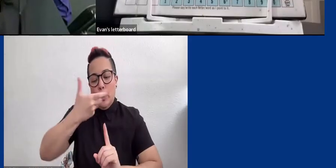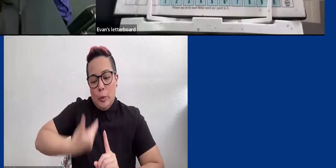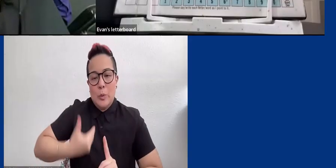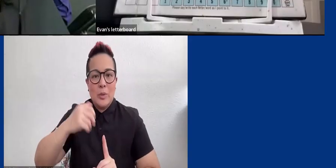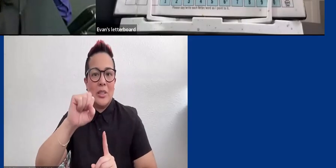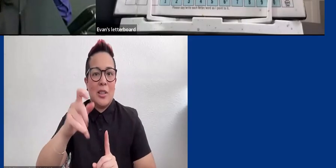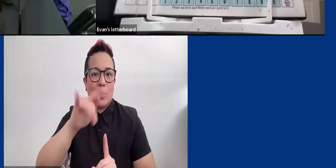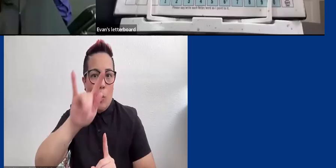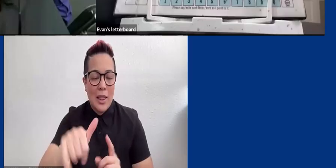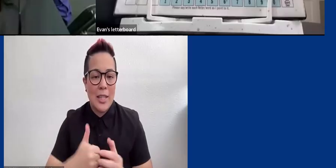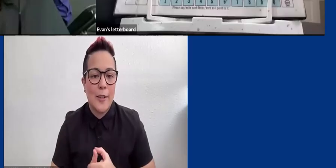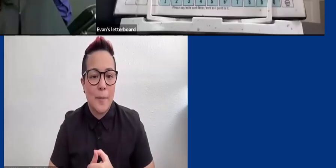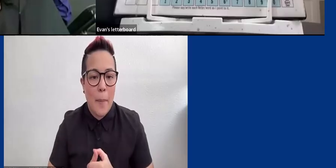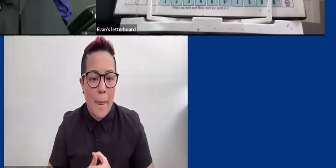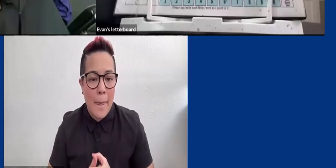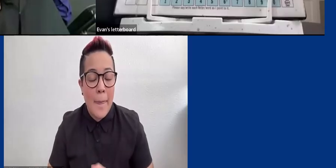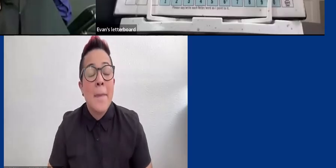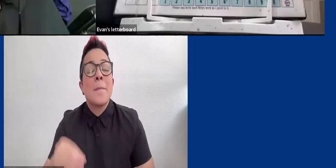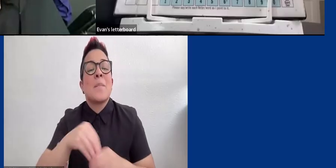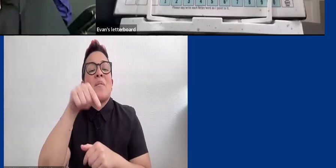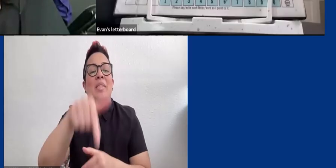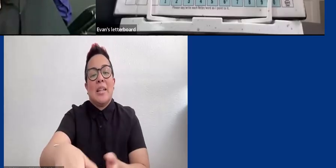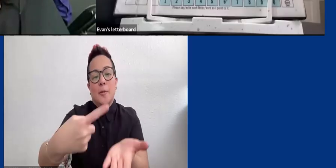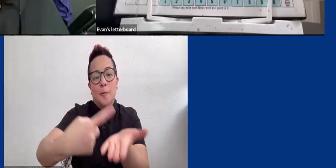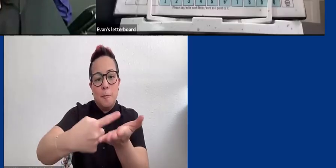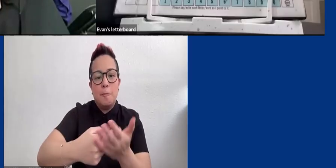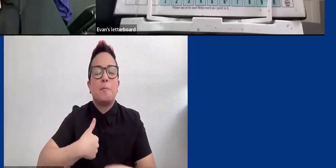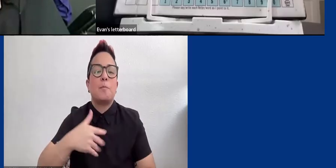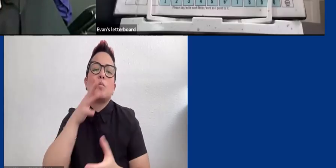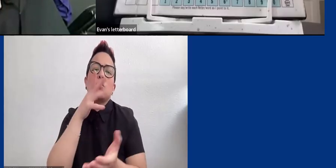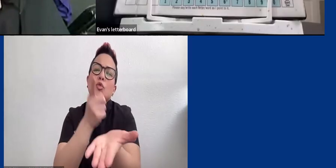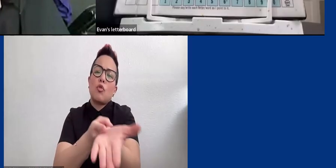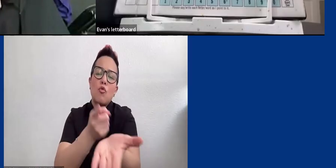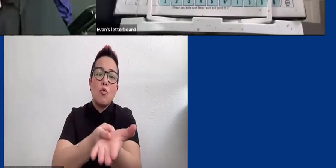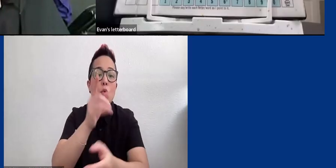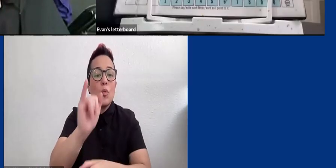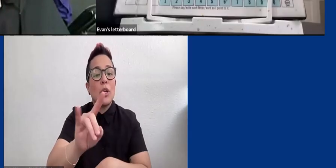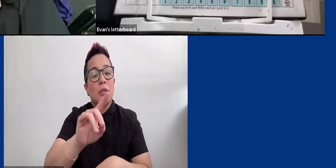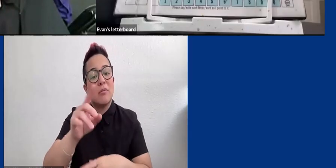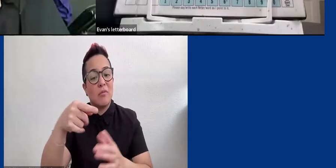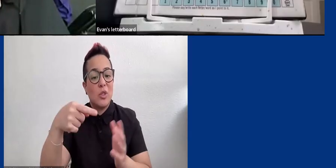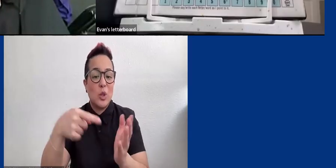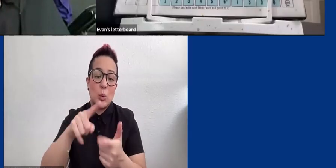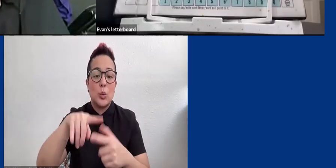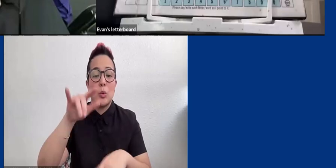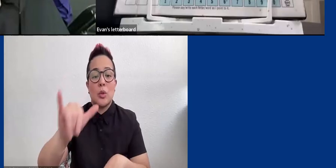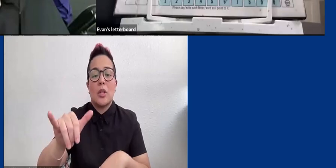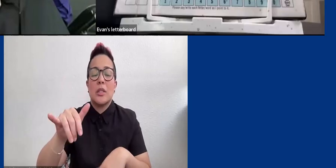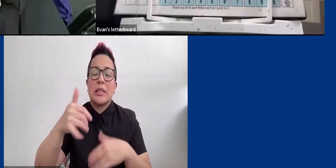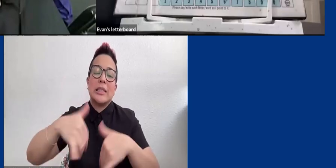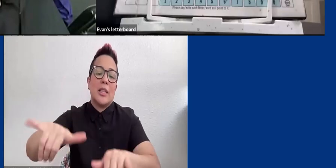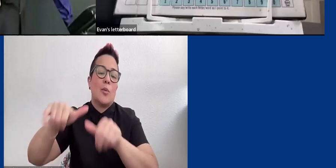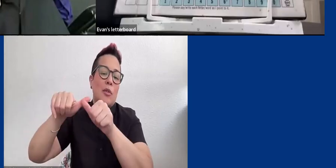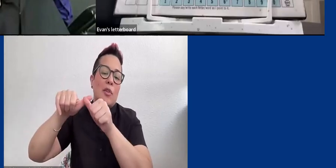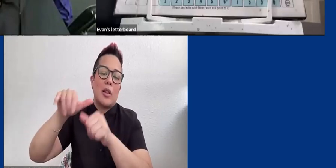In this talk, I will argue that due to the still prevailing puritanical notions of sexuality in this